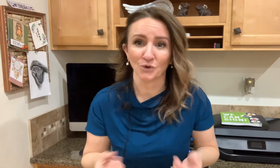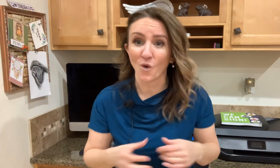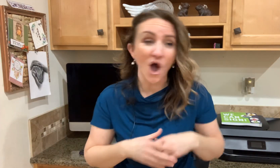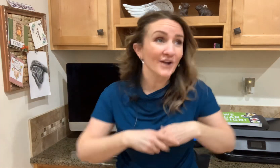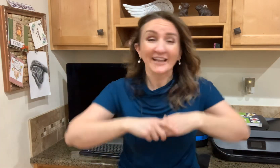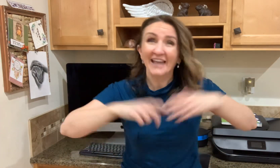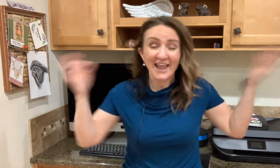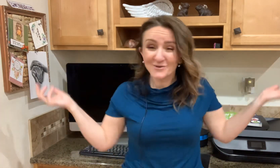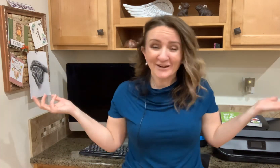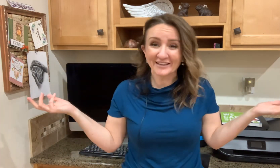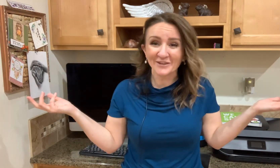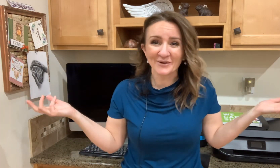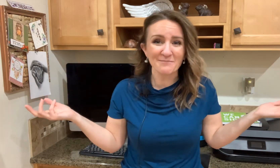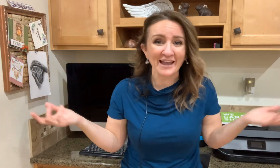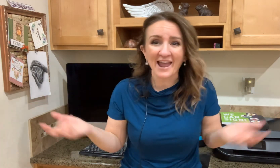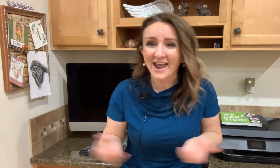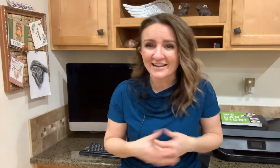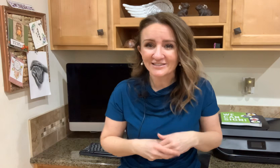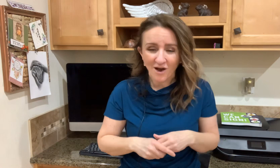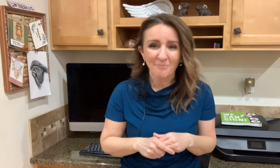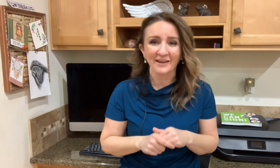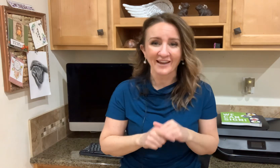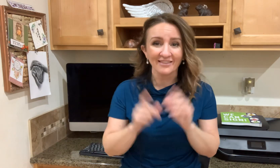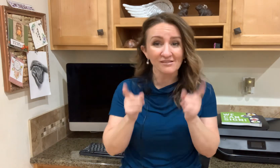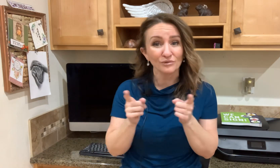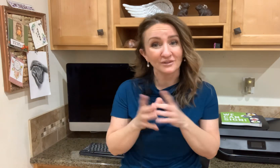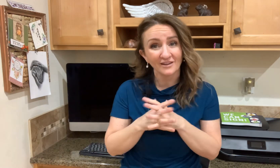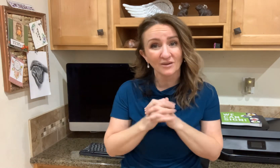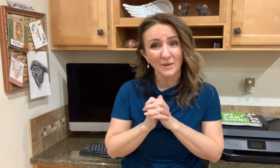and you really, you can pick any topic, and that's a really good way to